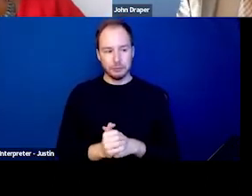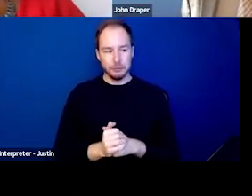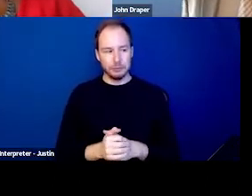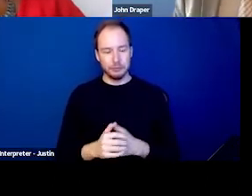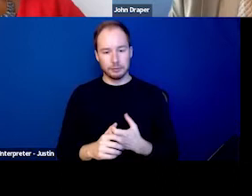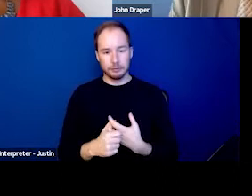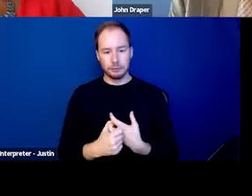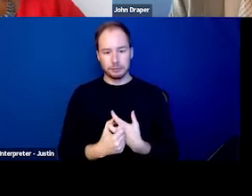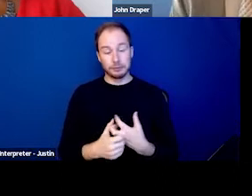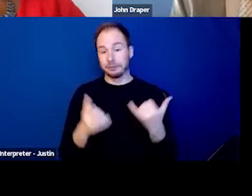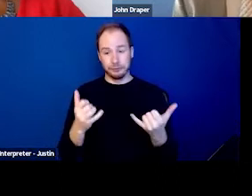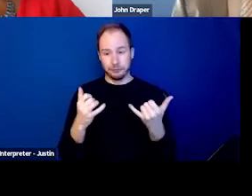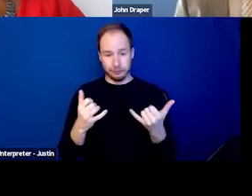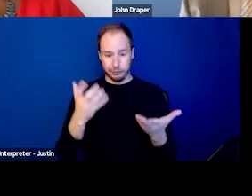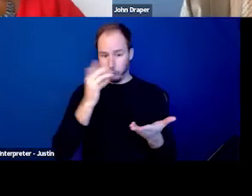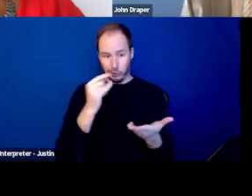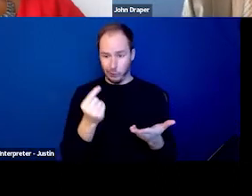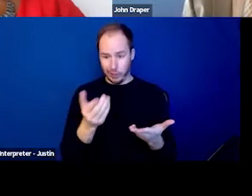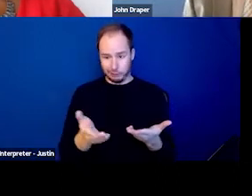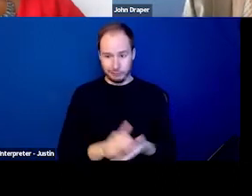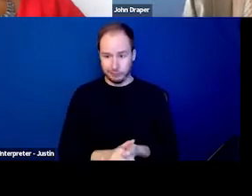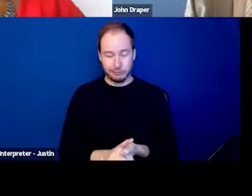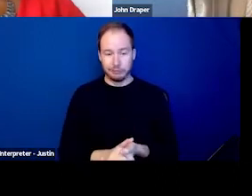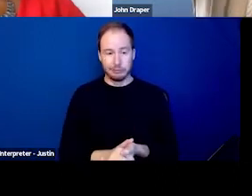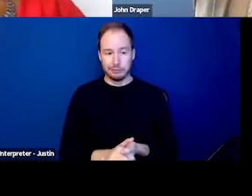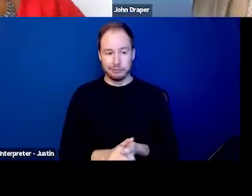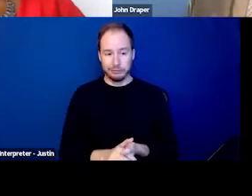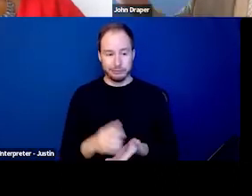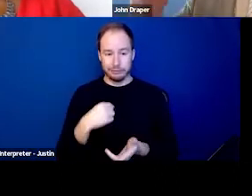Currently, this is the way it looks. I mentioned our routing system.